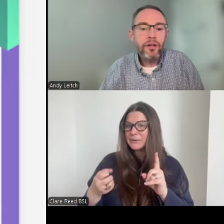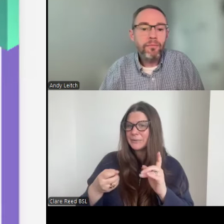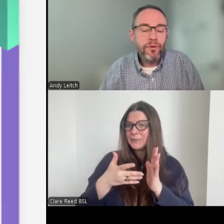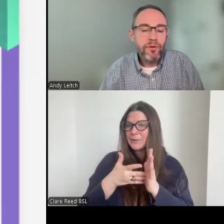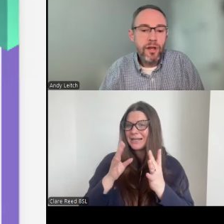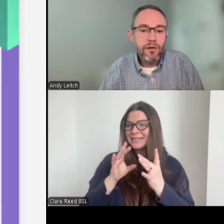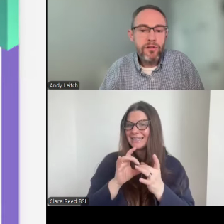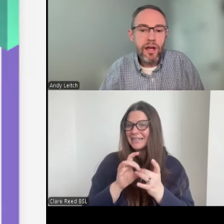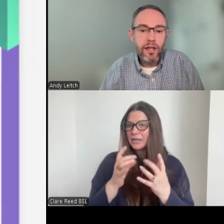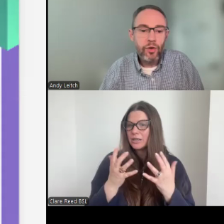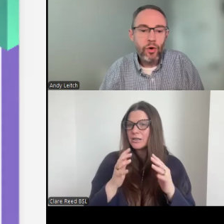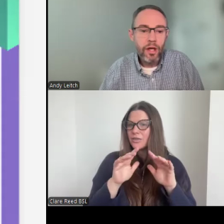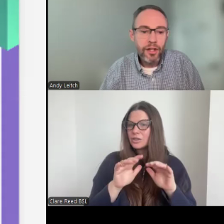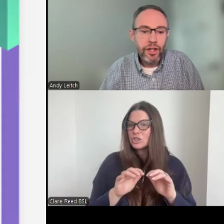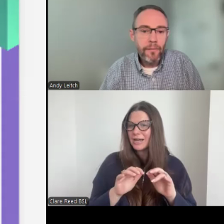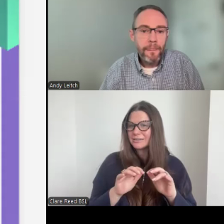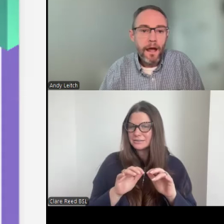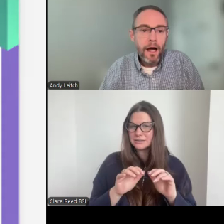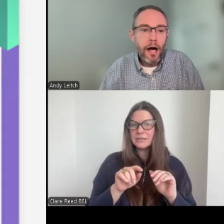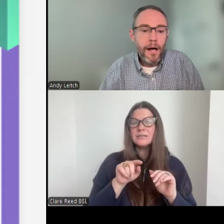You can peruse those at your leisure.